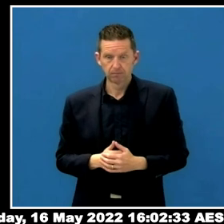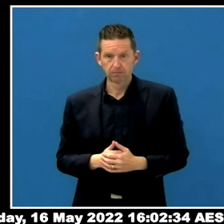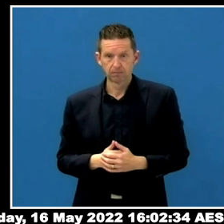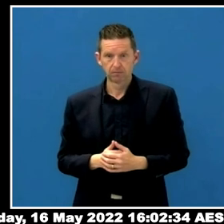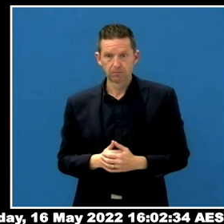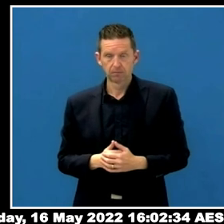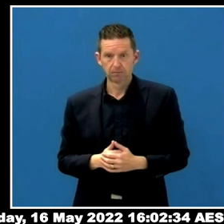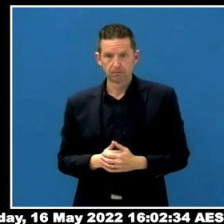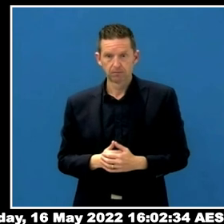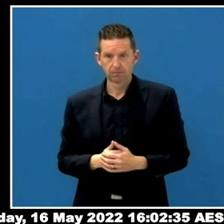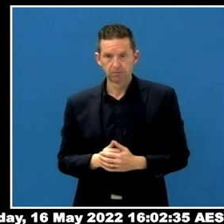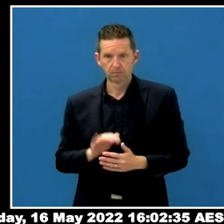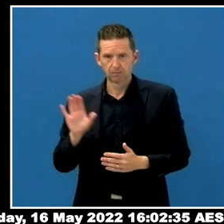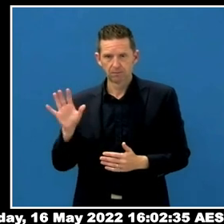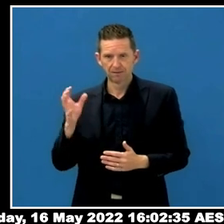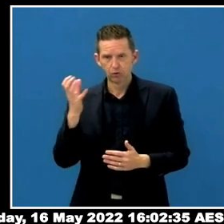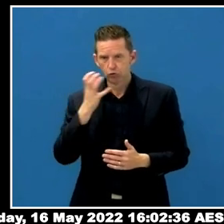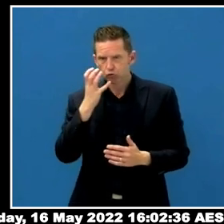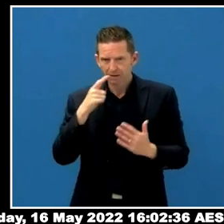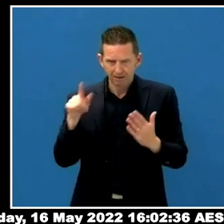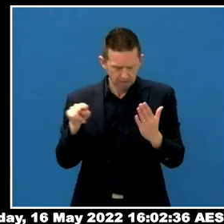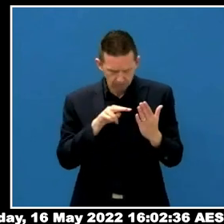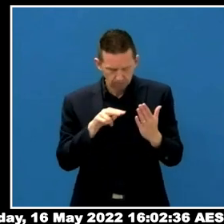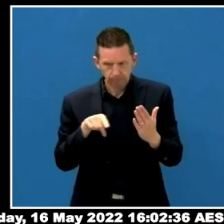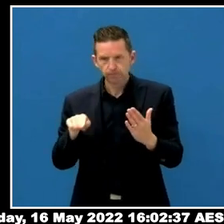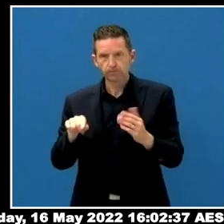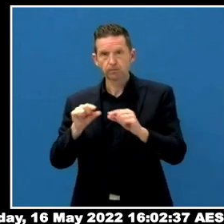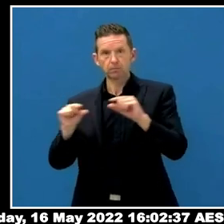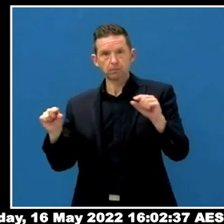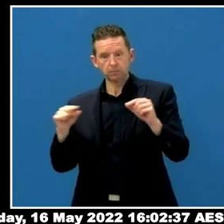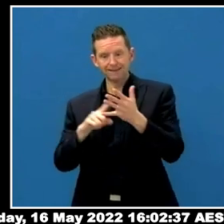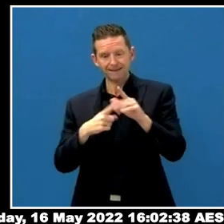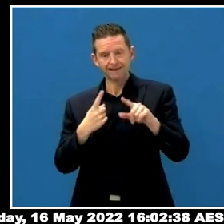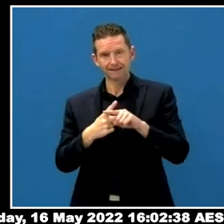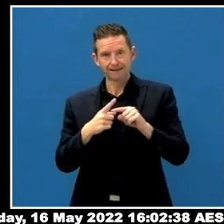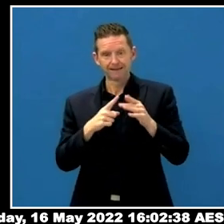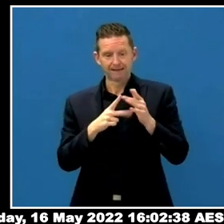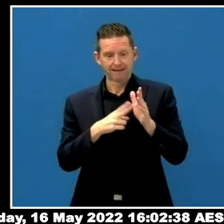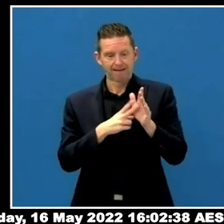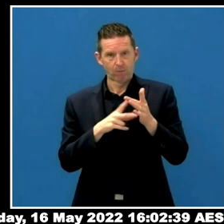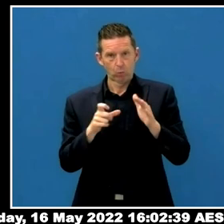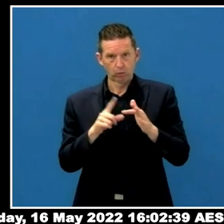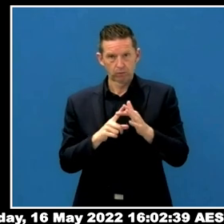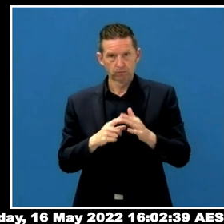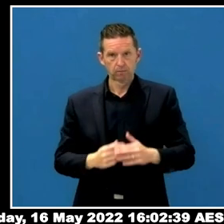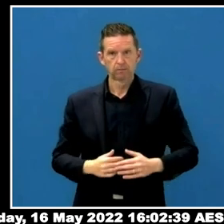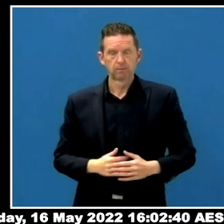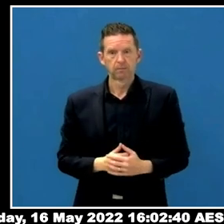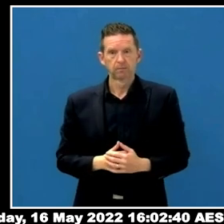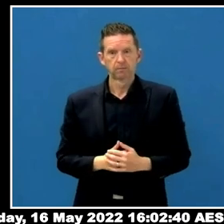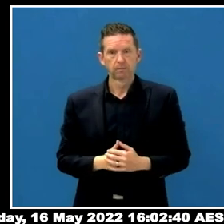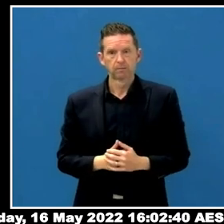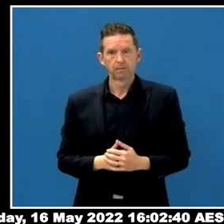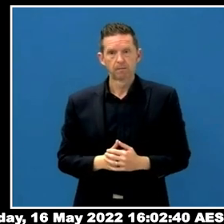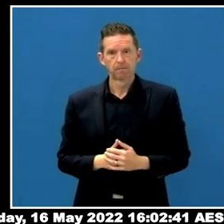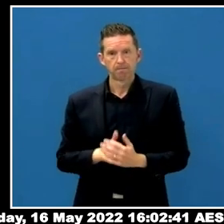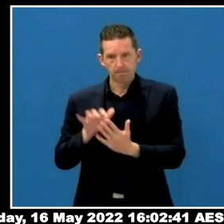Tax invoice, the top of the page should have a number 1188, top right corner.